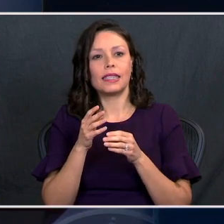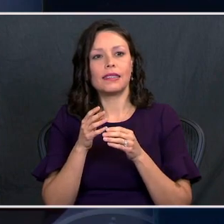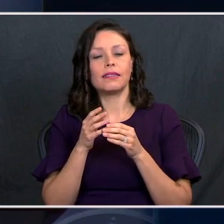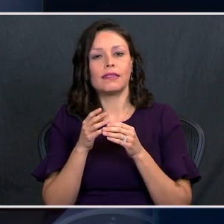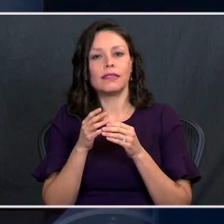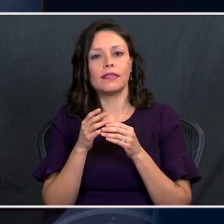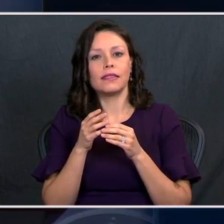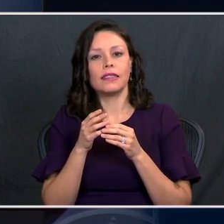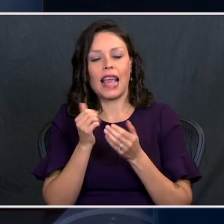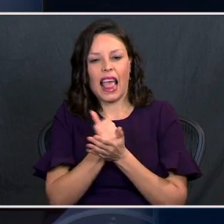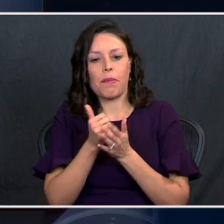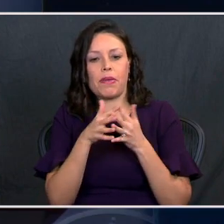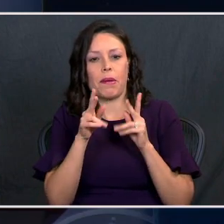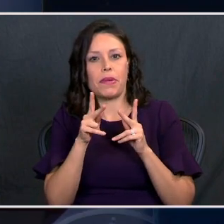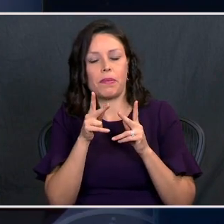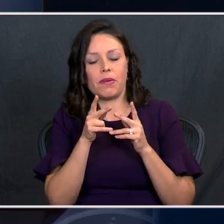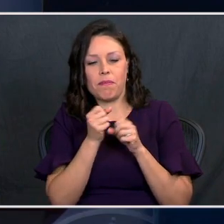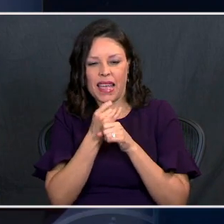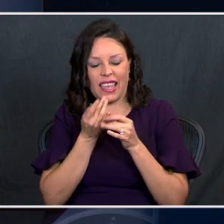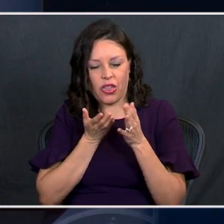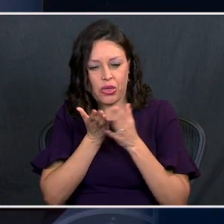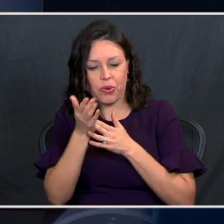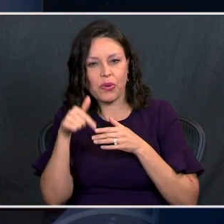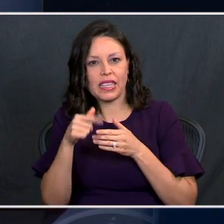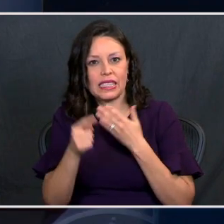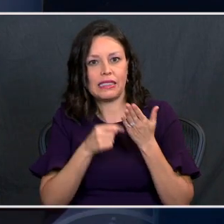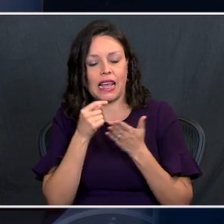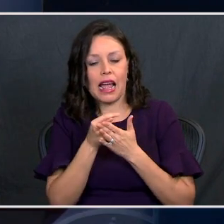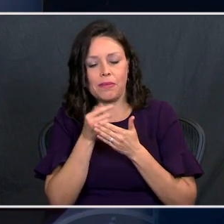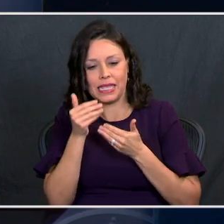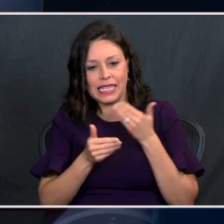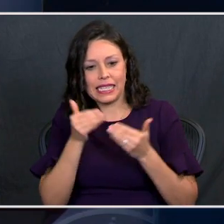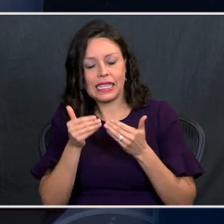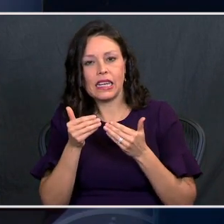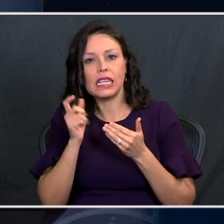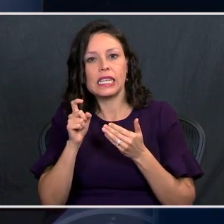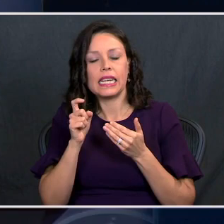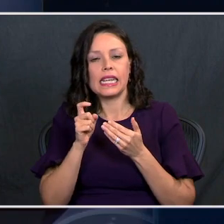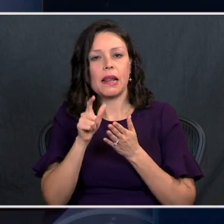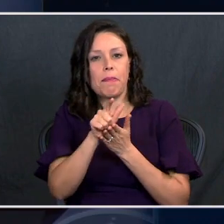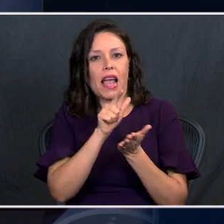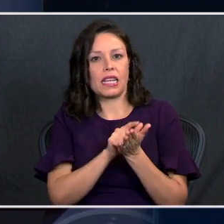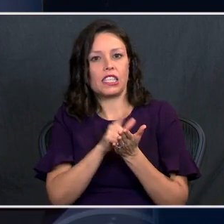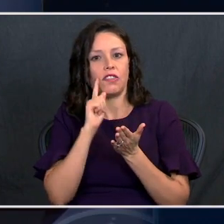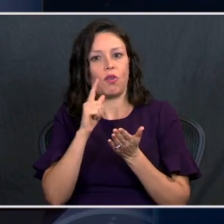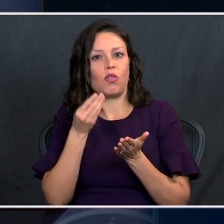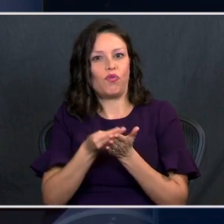through this period of time and pushing forward on a relief package that will get them the assistance they need